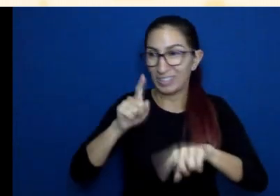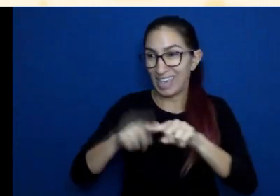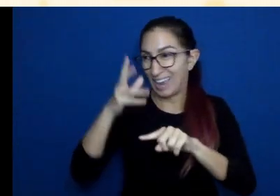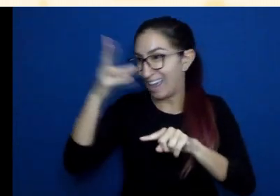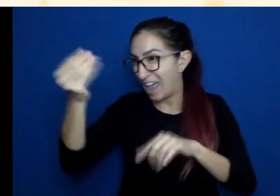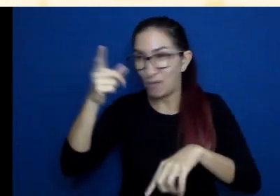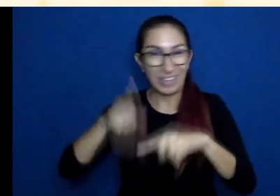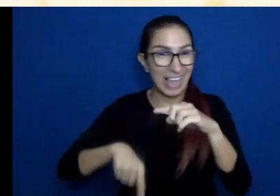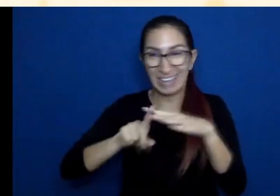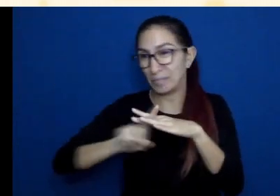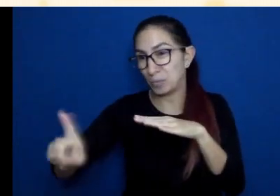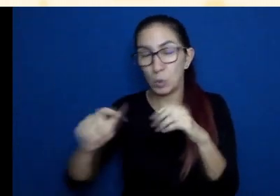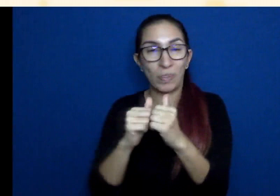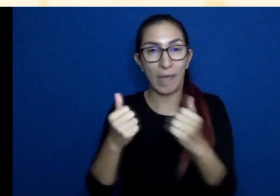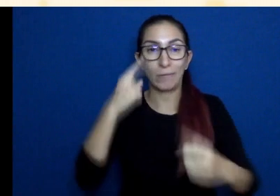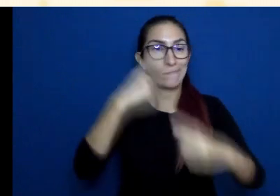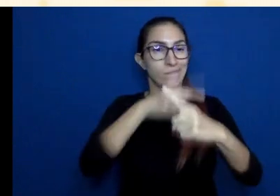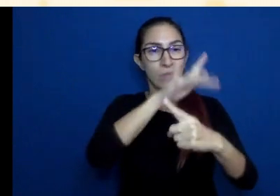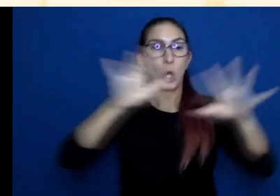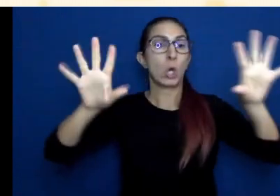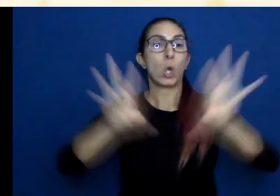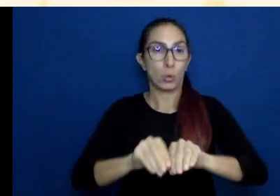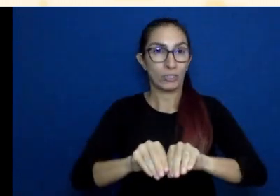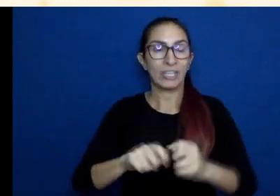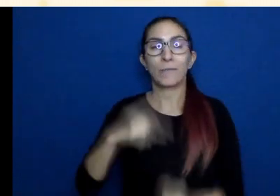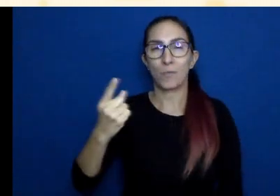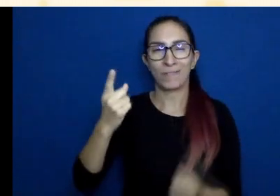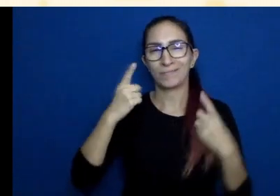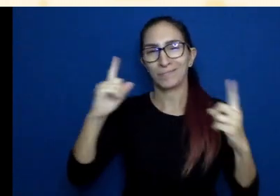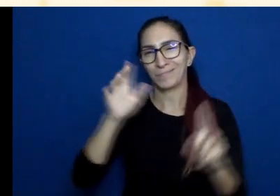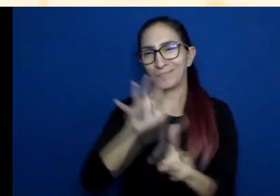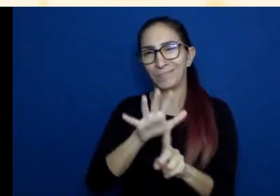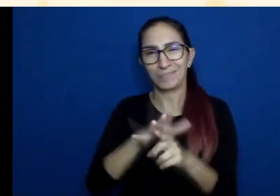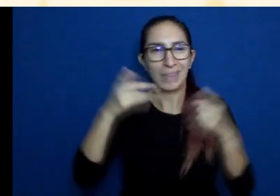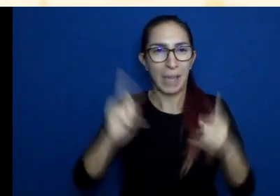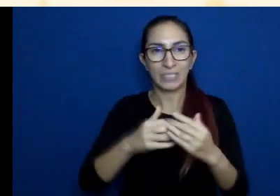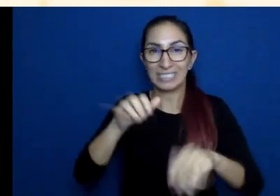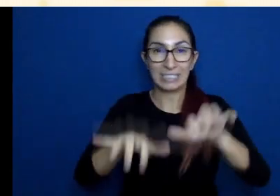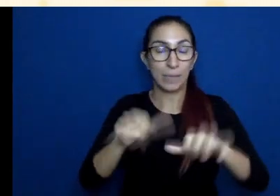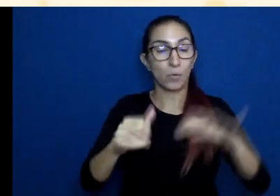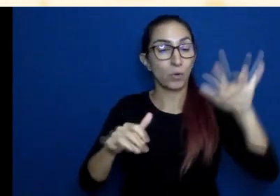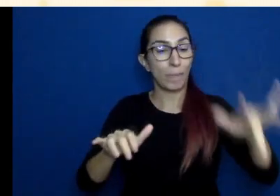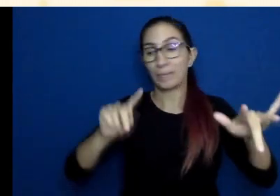and cannot escape without closing the browser or the app. There is a very well known trap on desktop